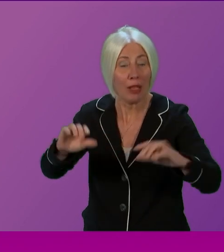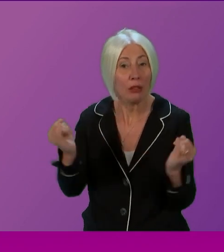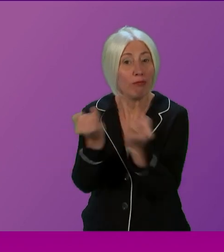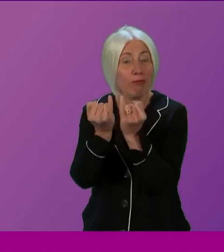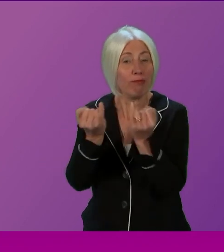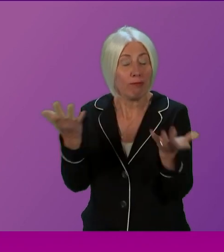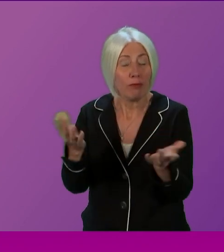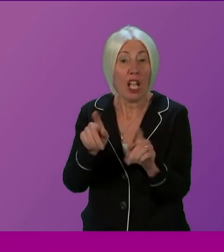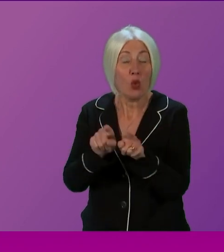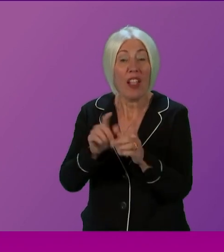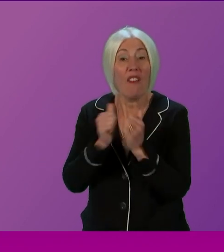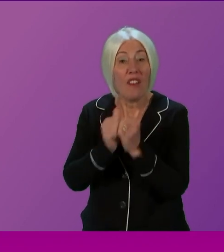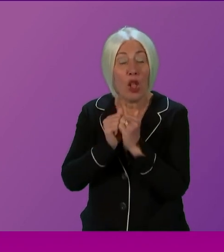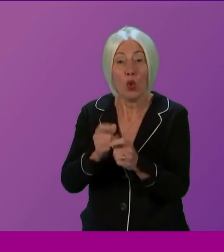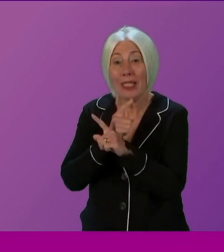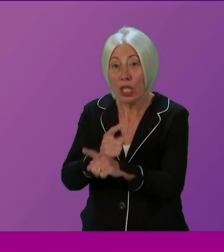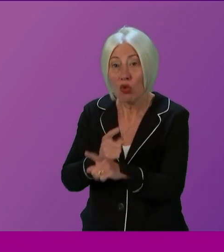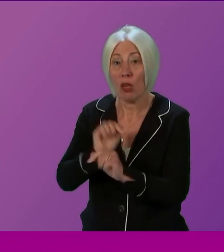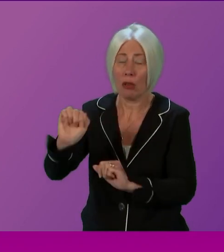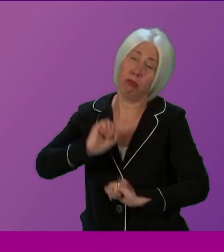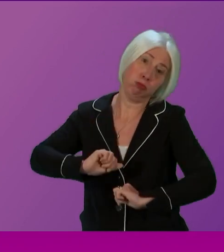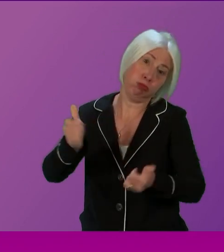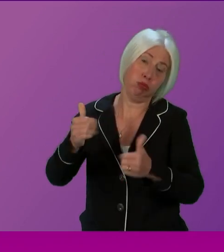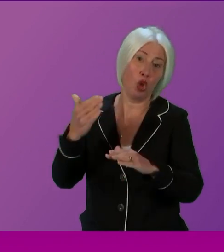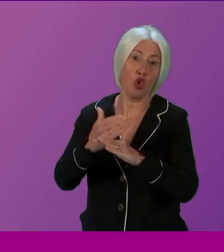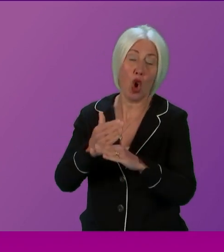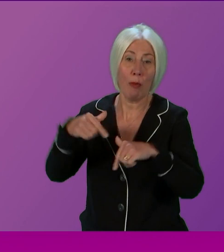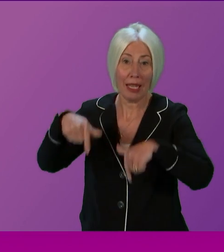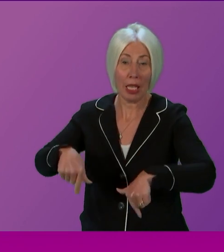the interests of valuing teachers, who do such a good job in schools right across the country.